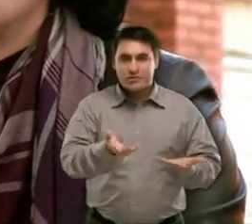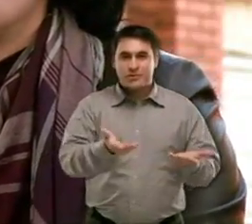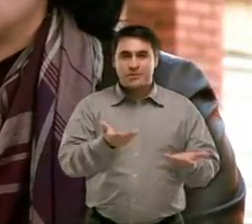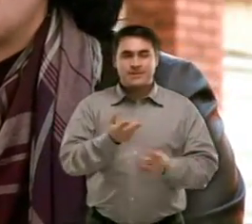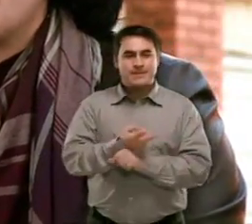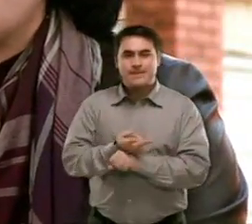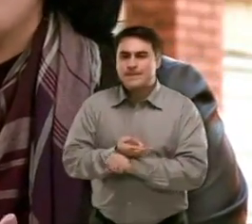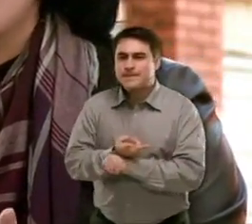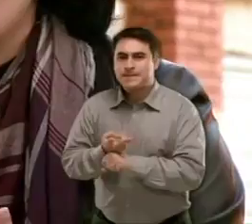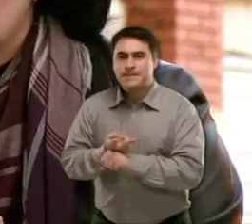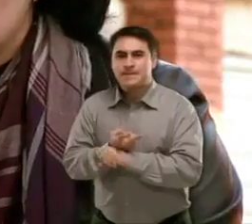cooperative learning among students,